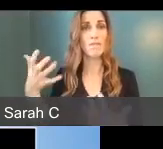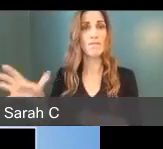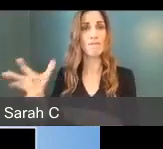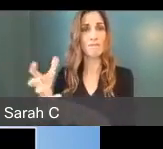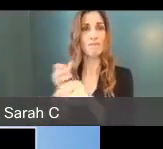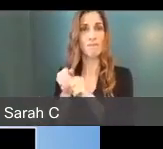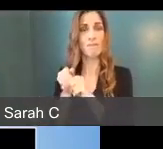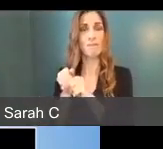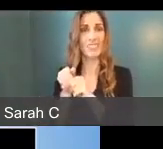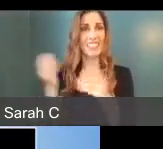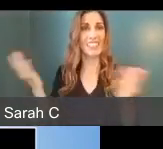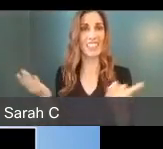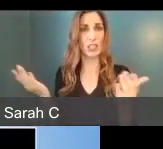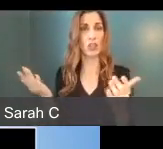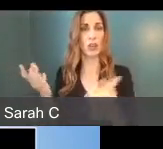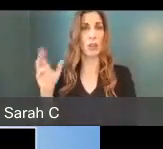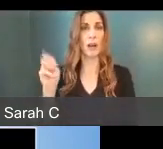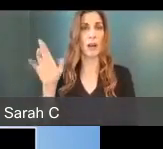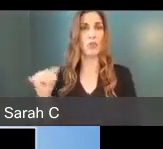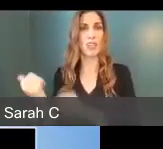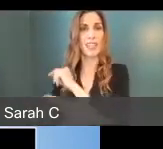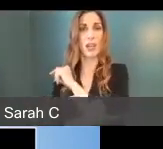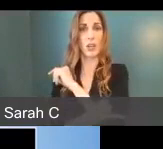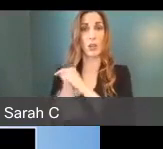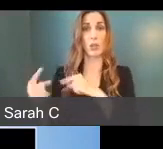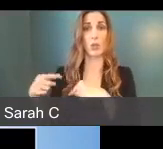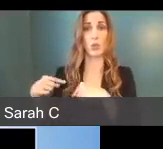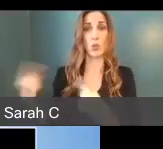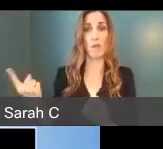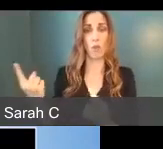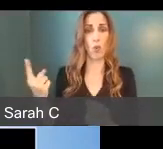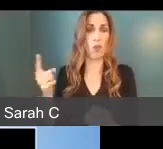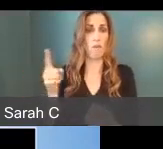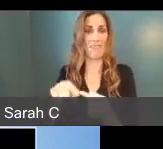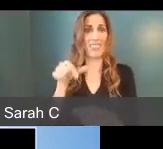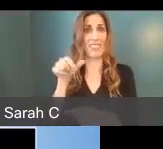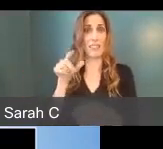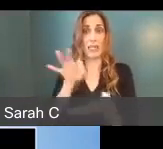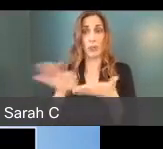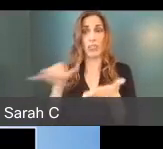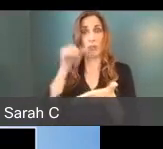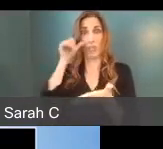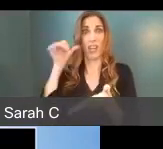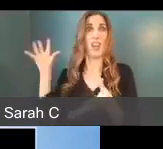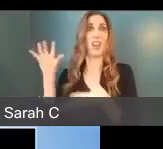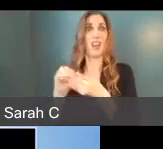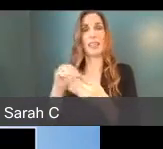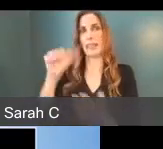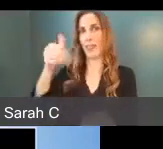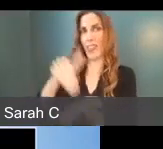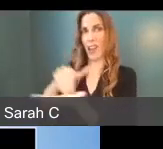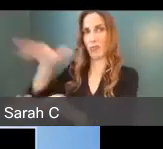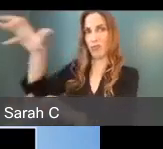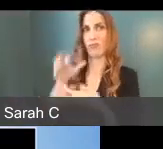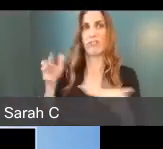So far, as of yesterday's delivery, we've received 10,000 doses. By the end of the day